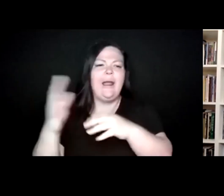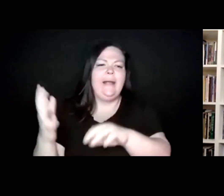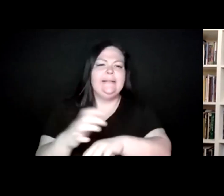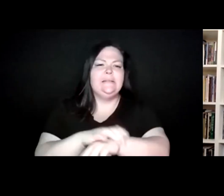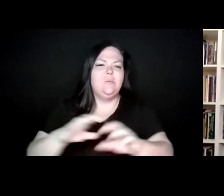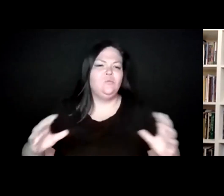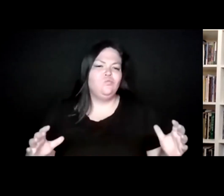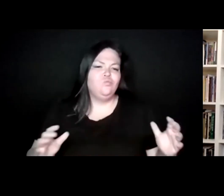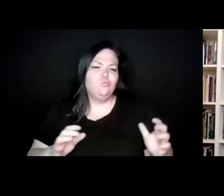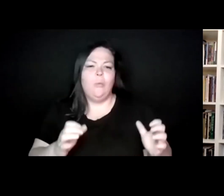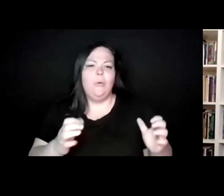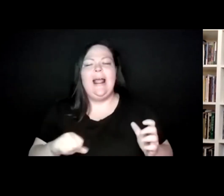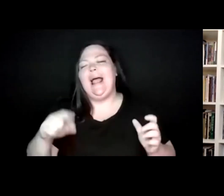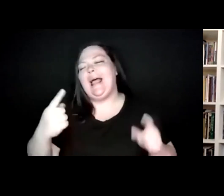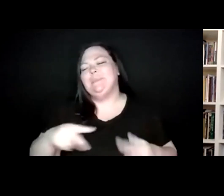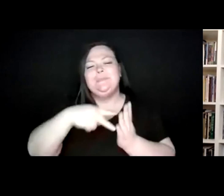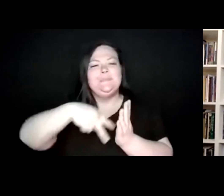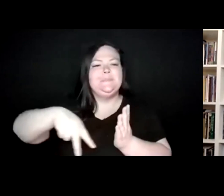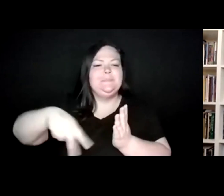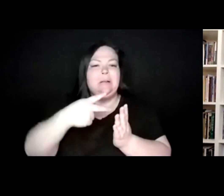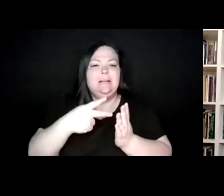around a woman’s waist / when two-stepping—it was the only time //